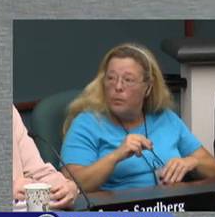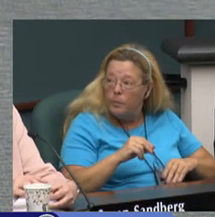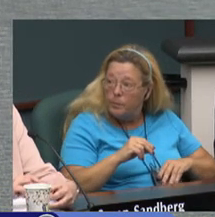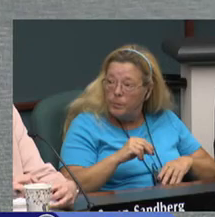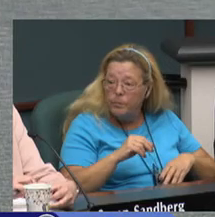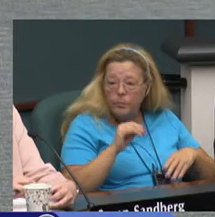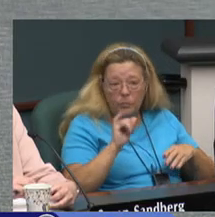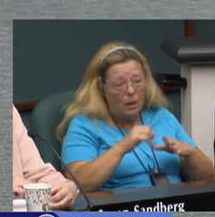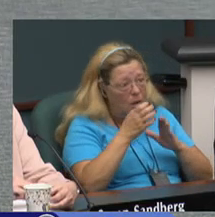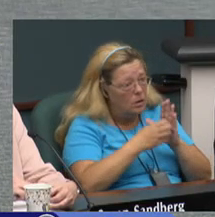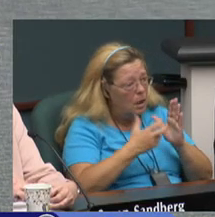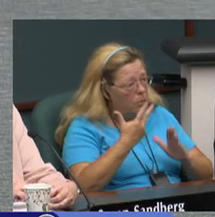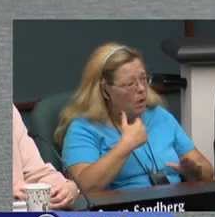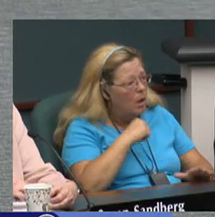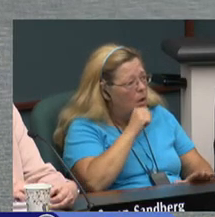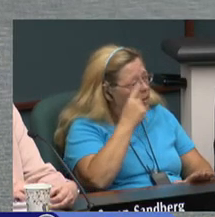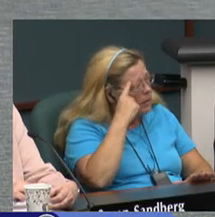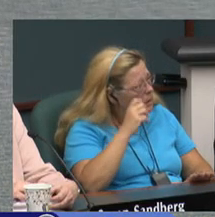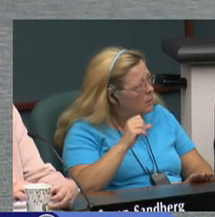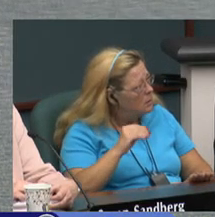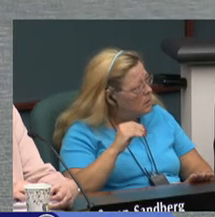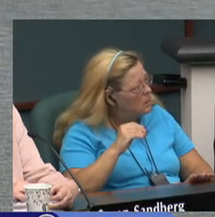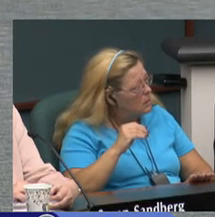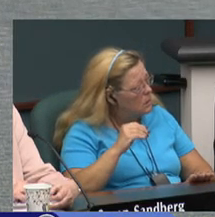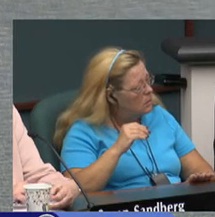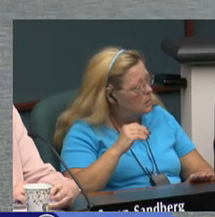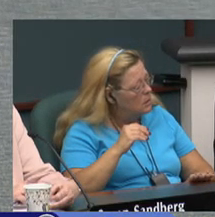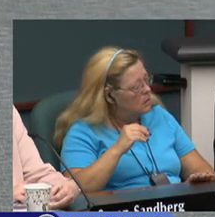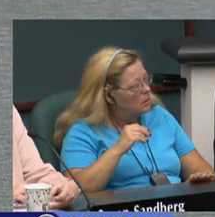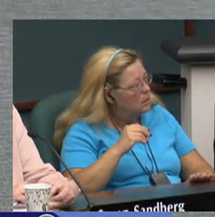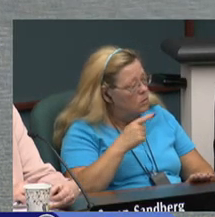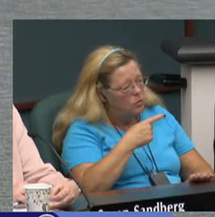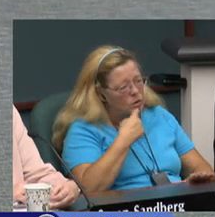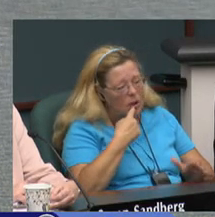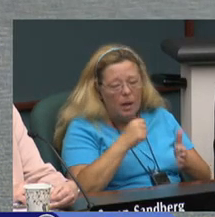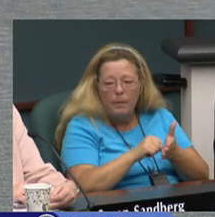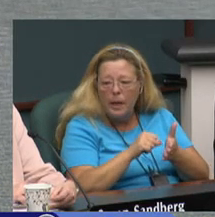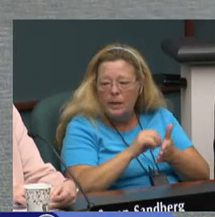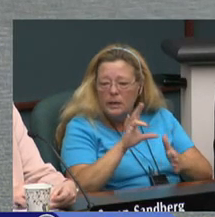that chapter 3 I don't think so you said page 72 oh I'm so sorry